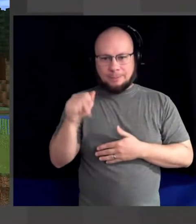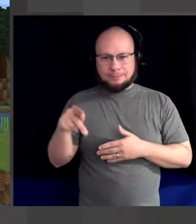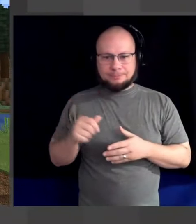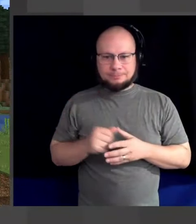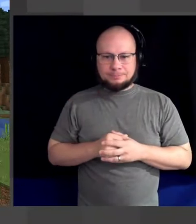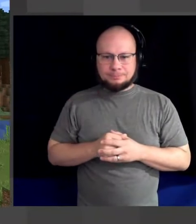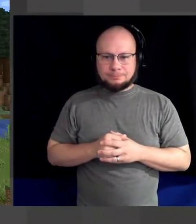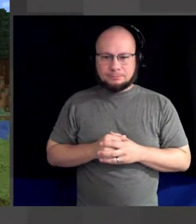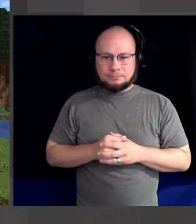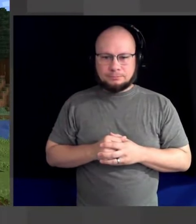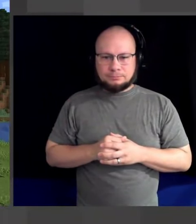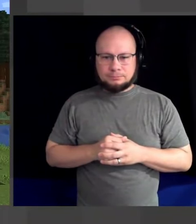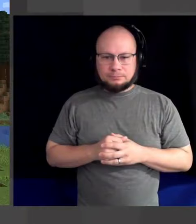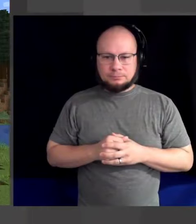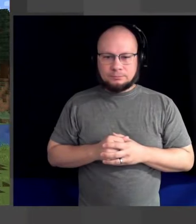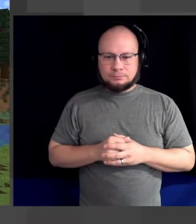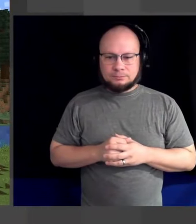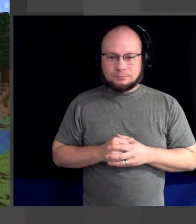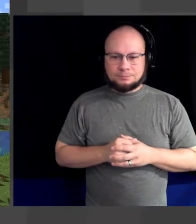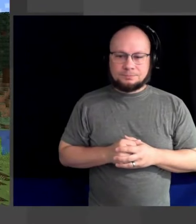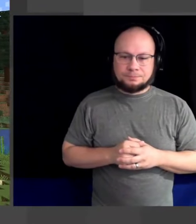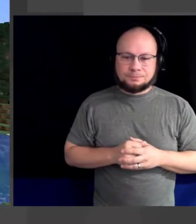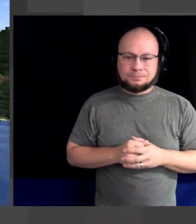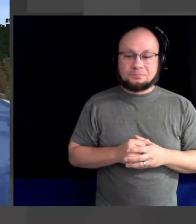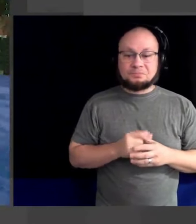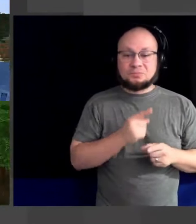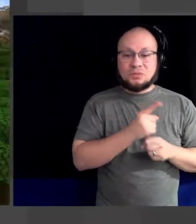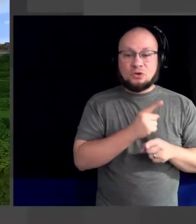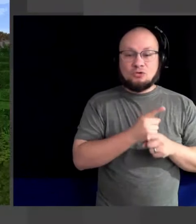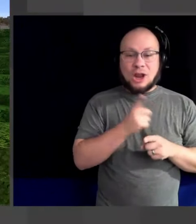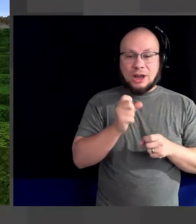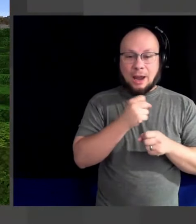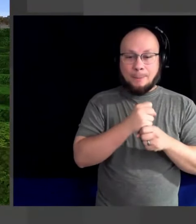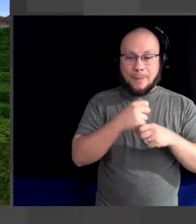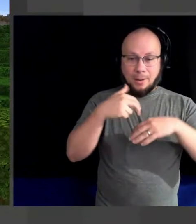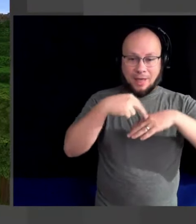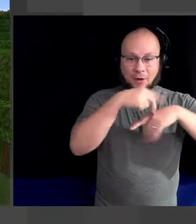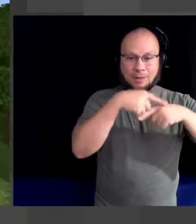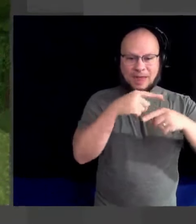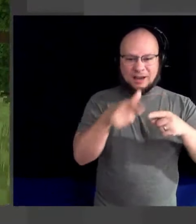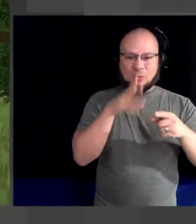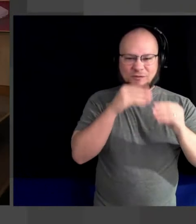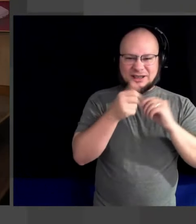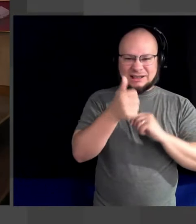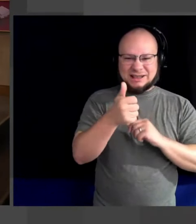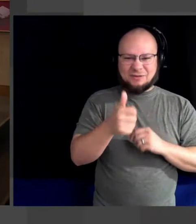YOU CAN BUILD YOUR OWN PLATFORM AND LEVELS AND THEN